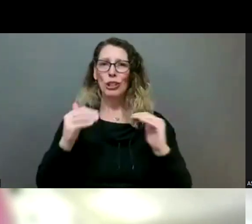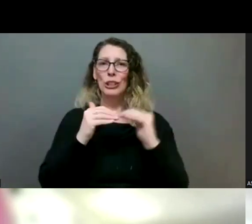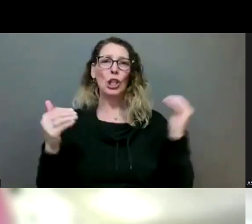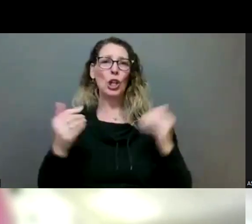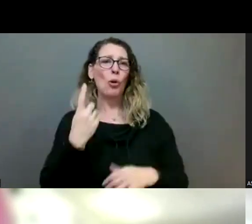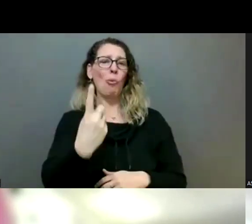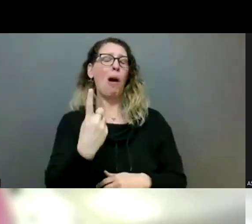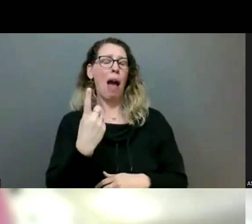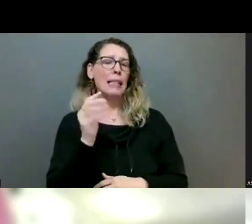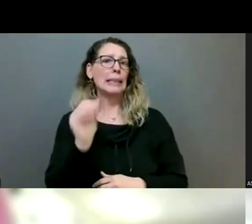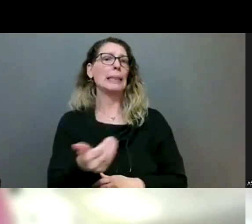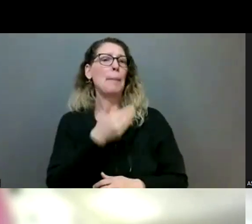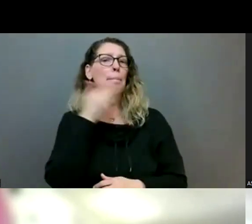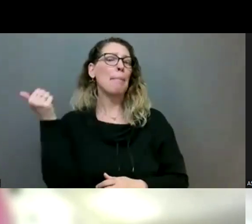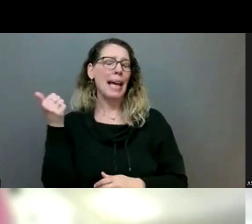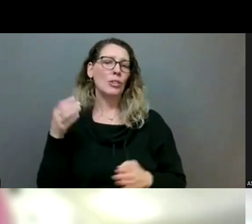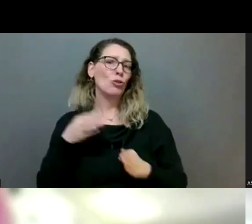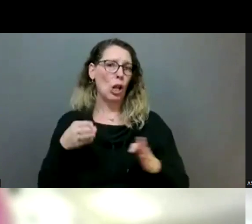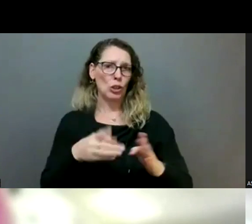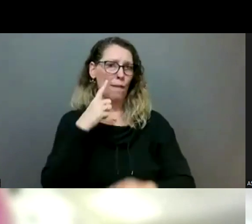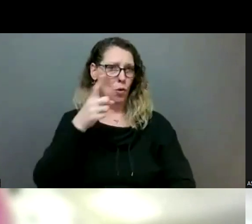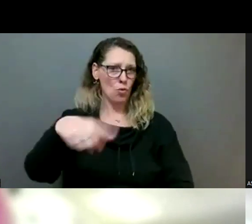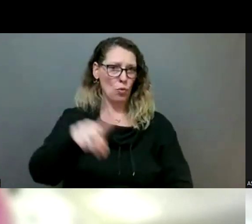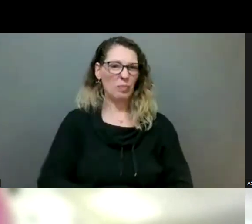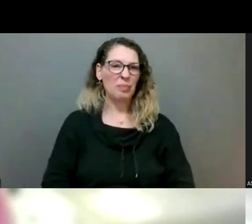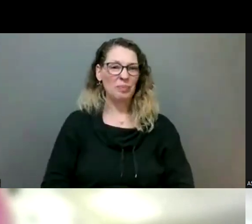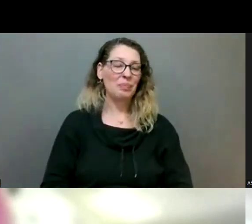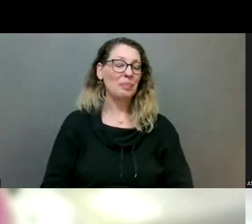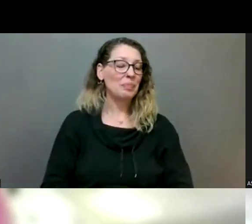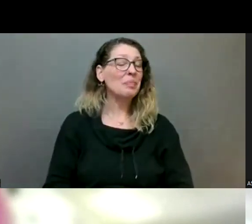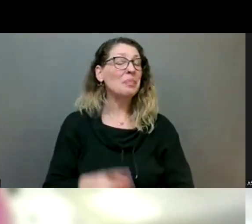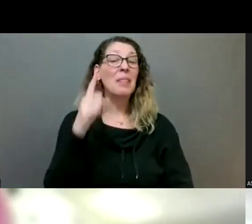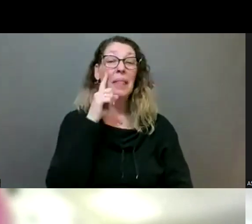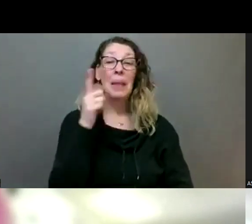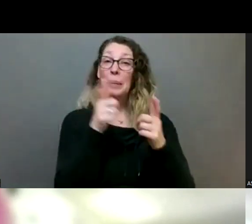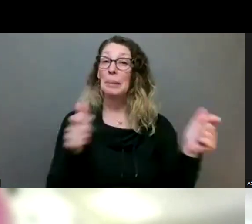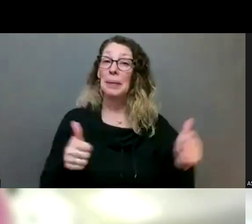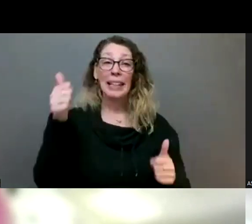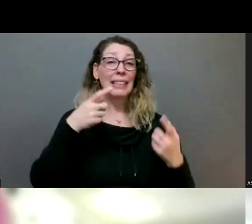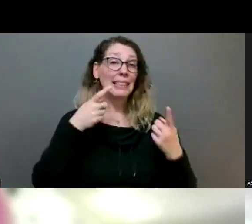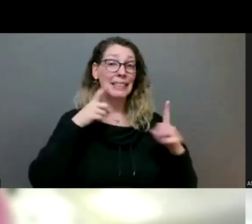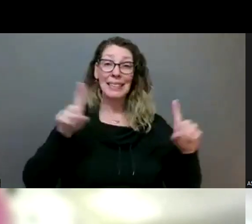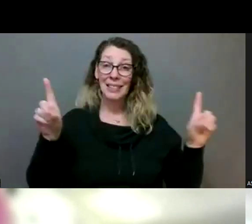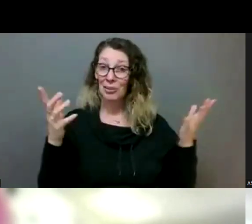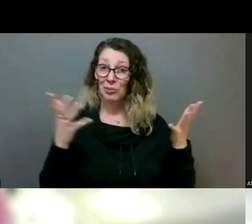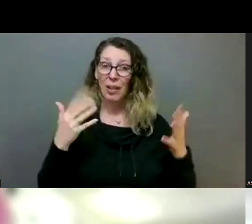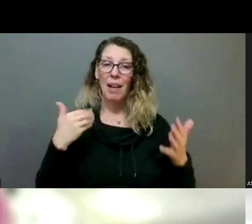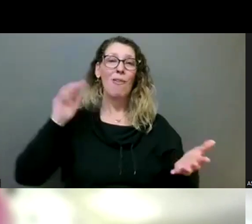be working for you all? I think the biggest success is really having all schools in our